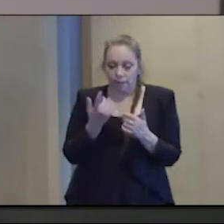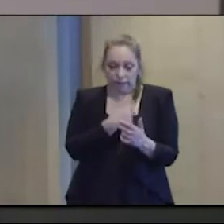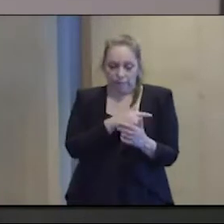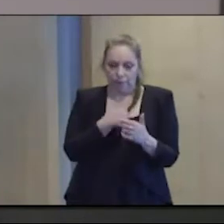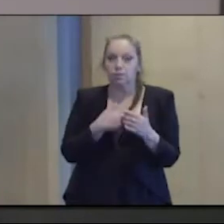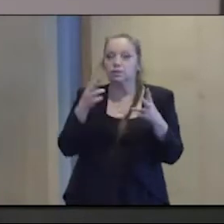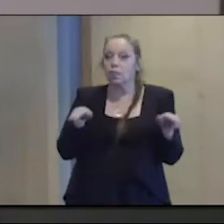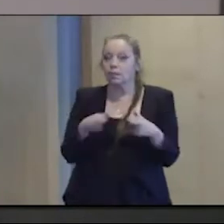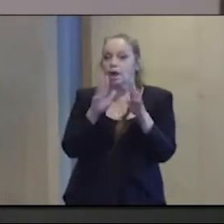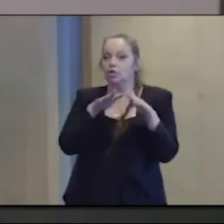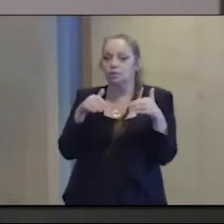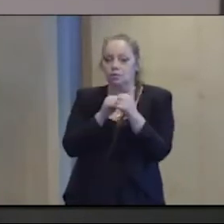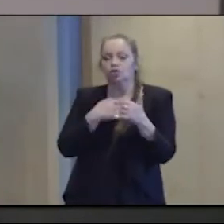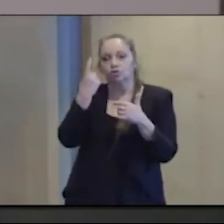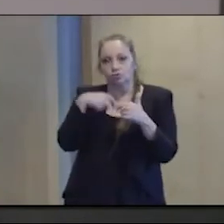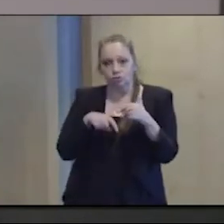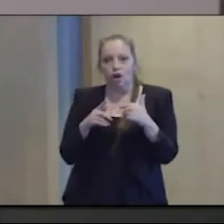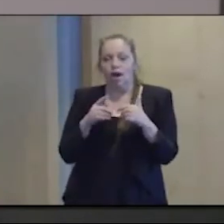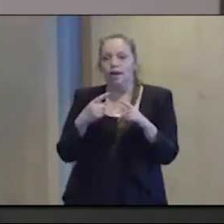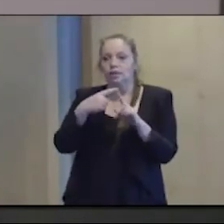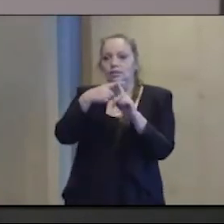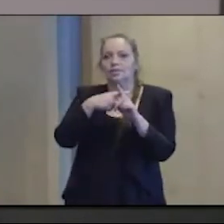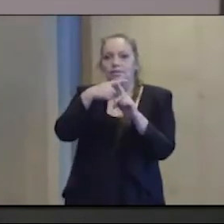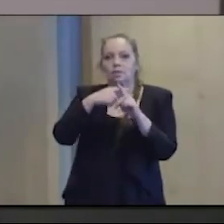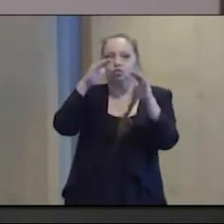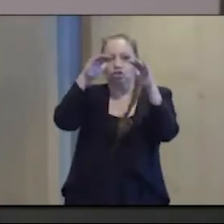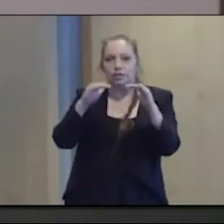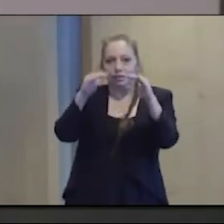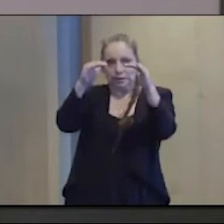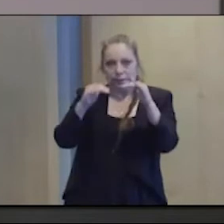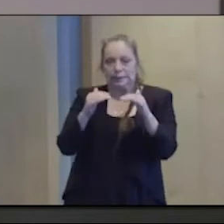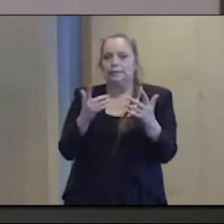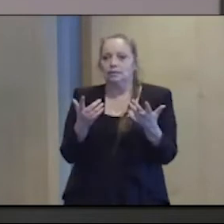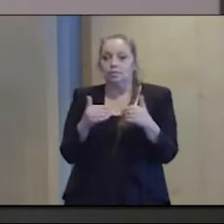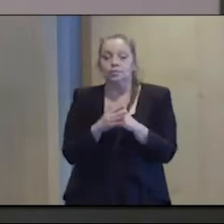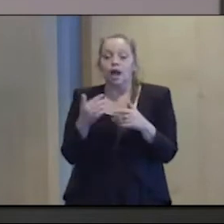agreement about trying to constrain temperature. And i talk about the protocol because we had